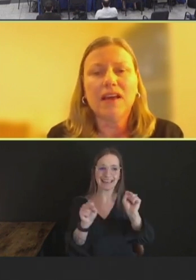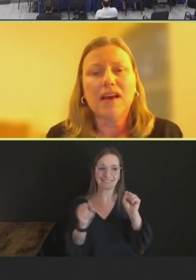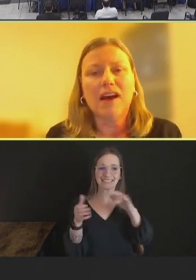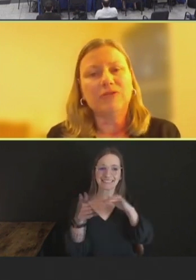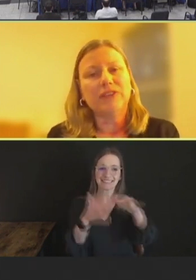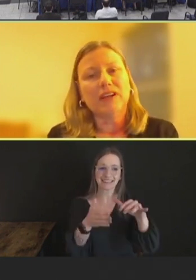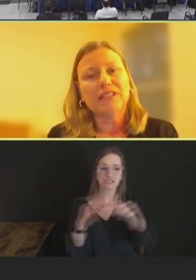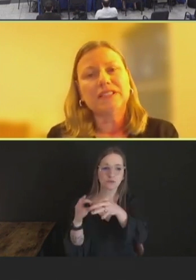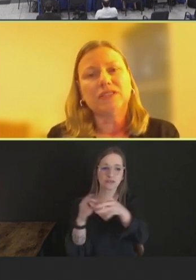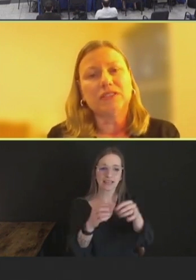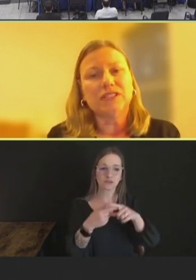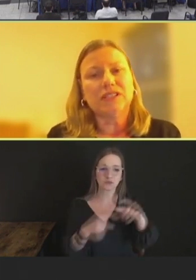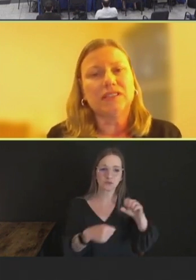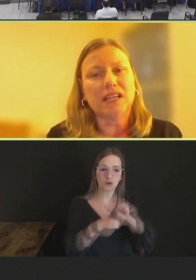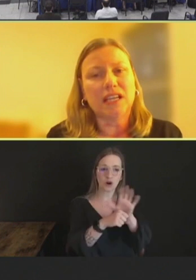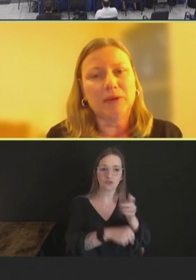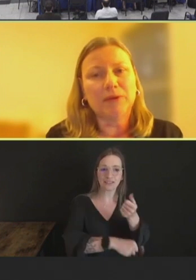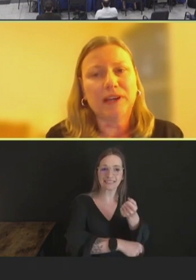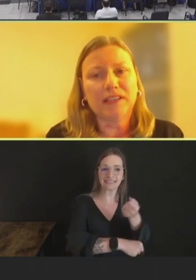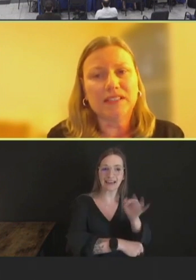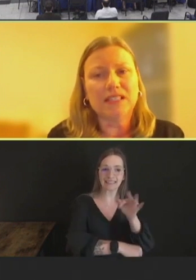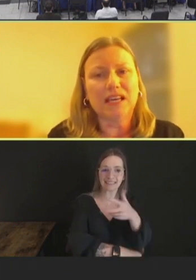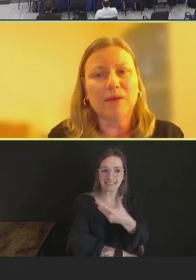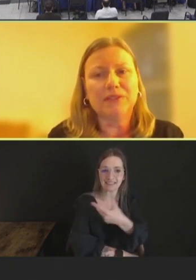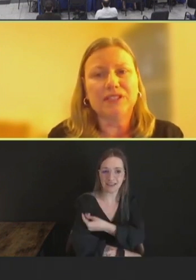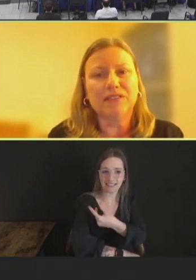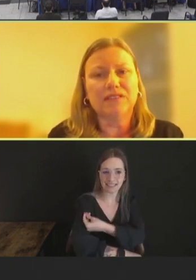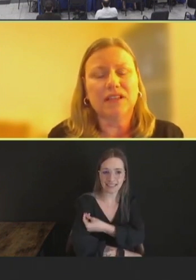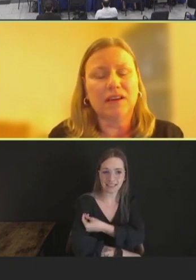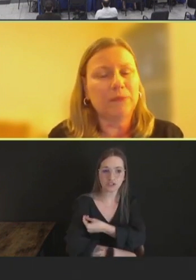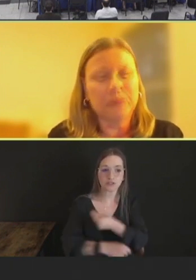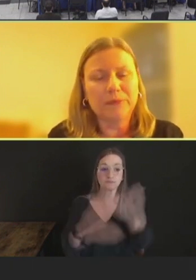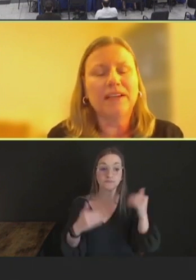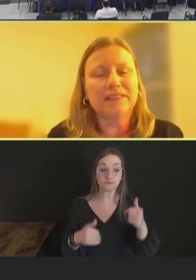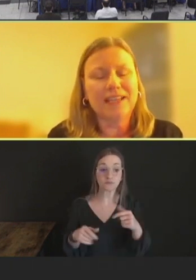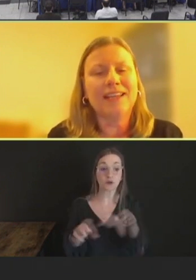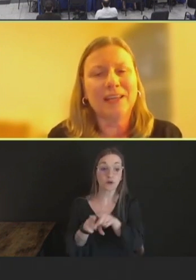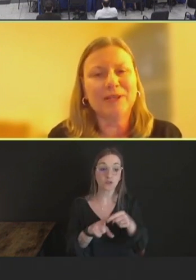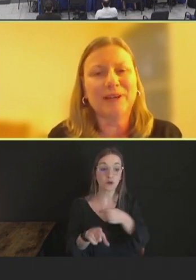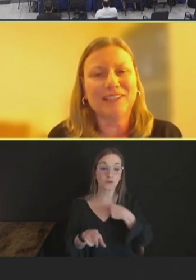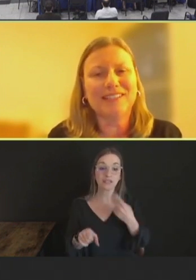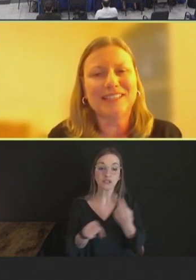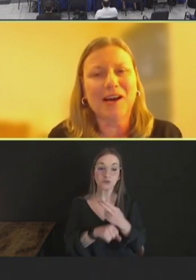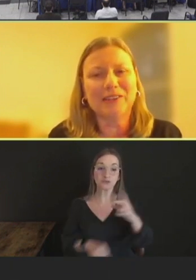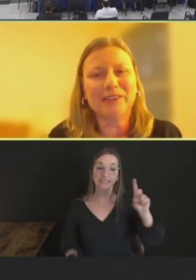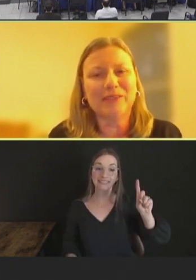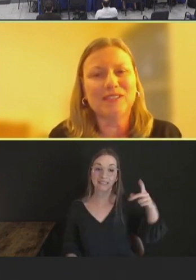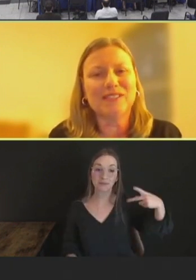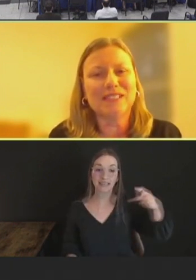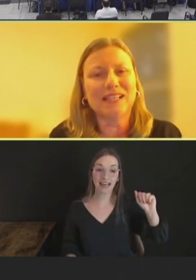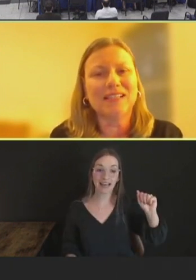We've also used our dynamic pregnancy episo -- our dynamic pregnancy algorithm to select